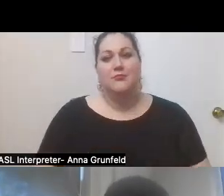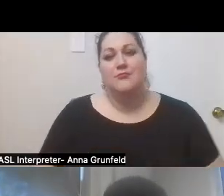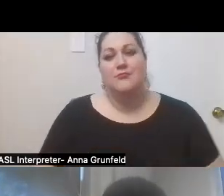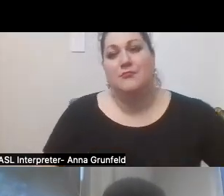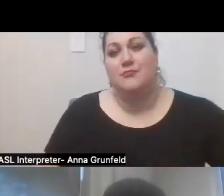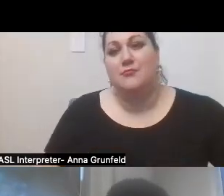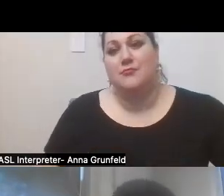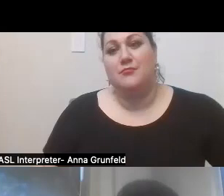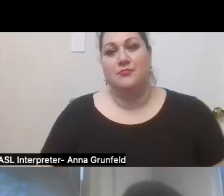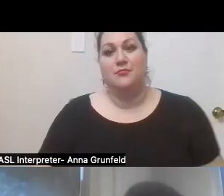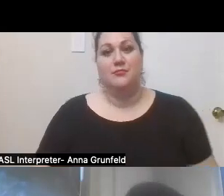I'll end up here.